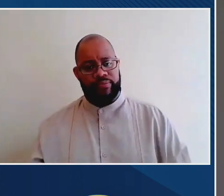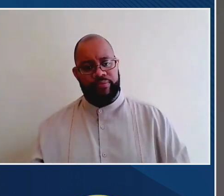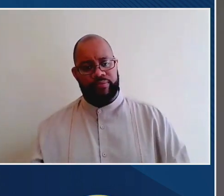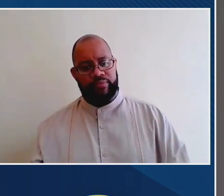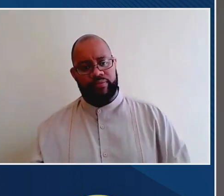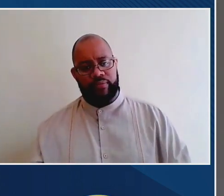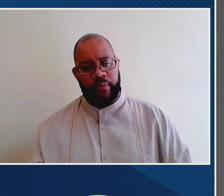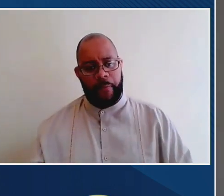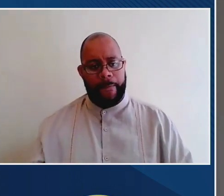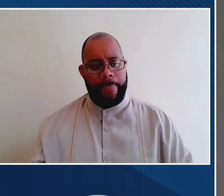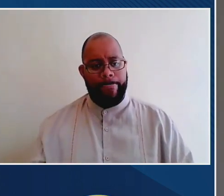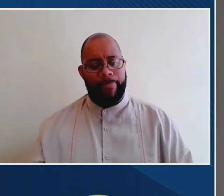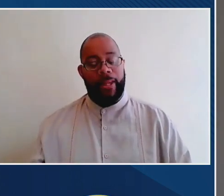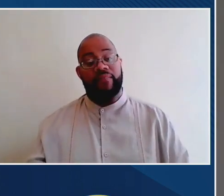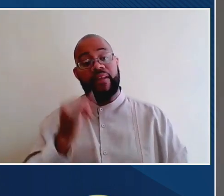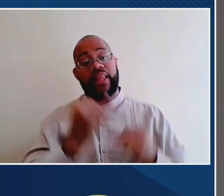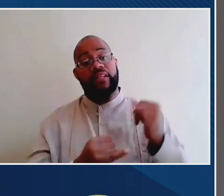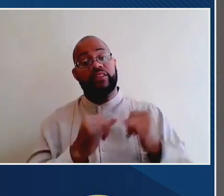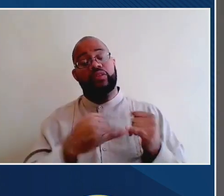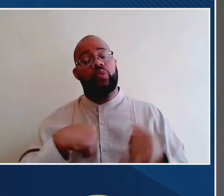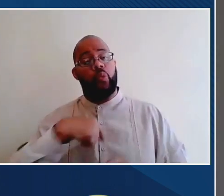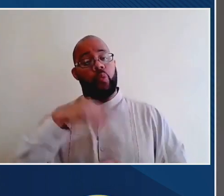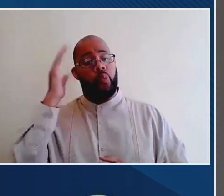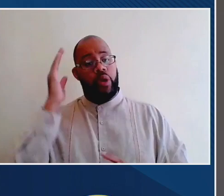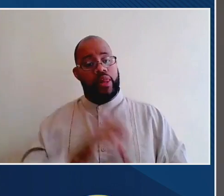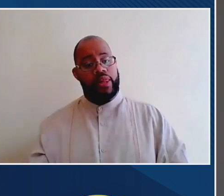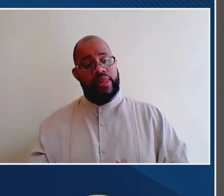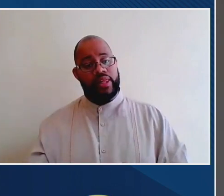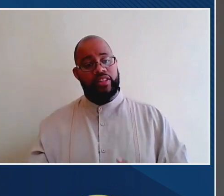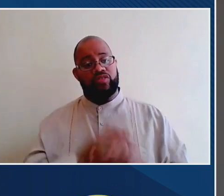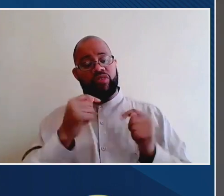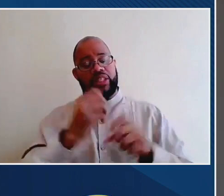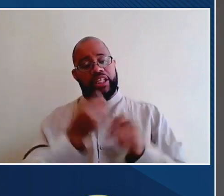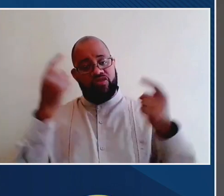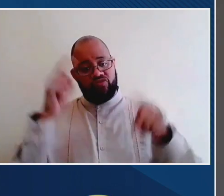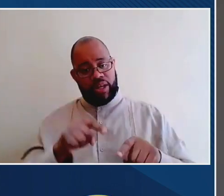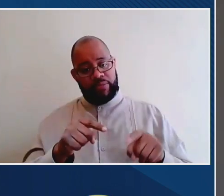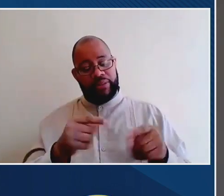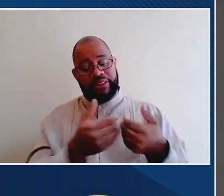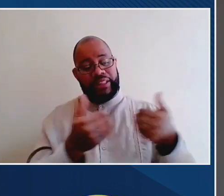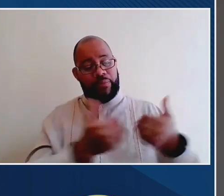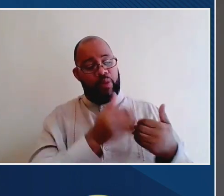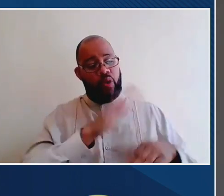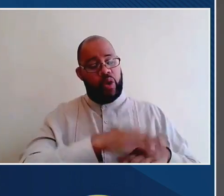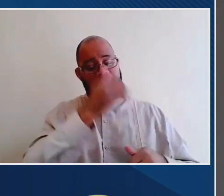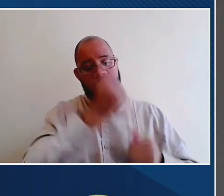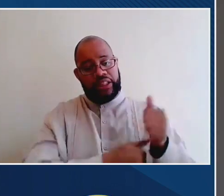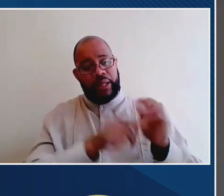Finally, we will be seeking consensus separately on each policy proposal.